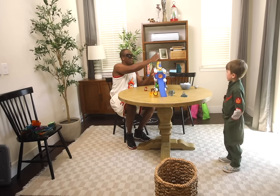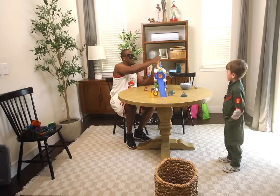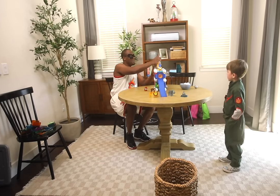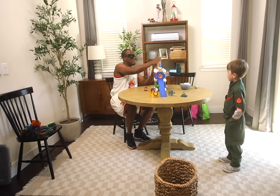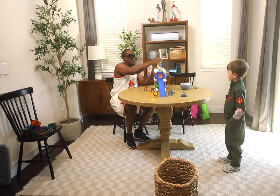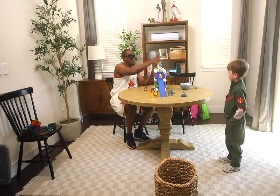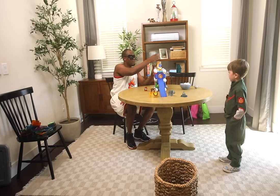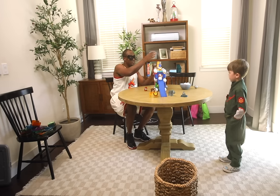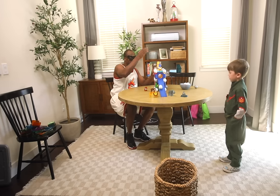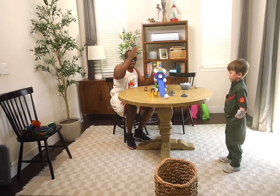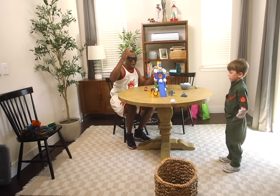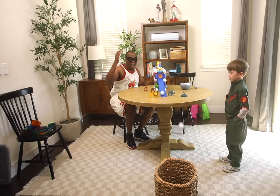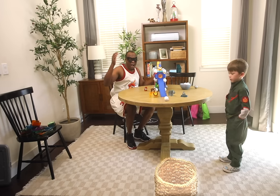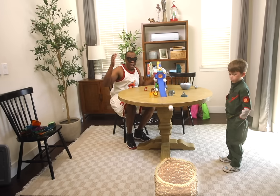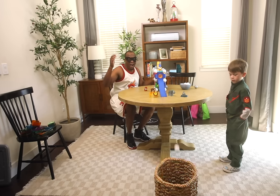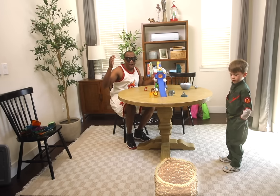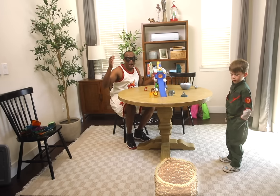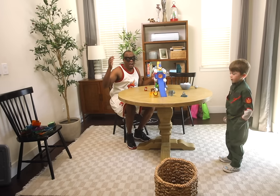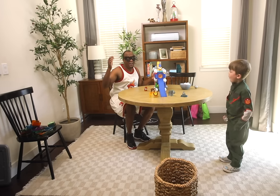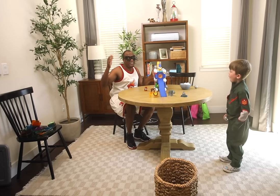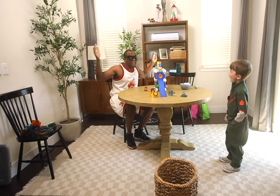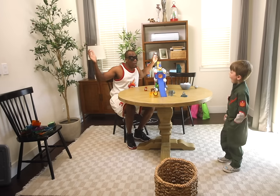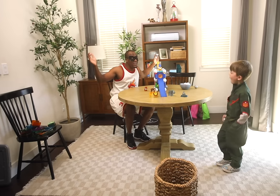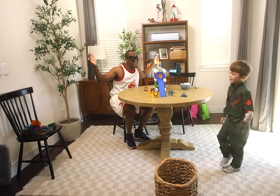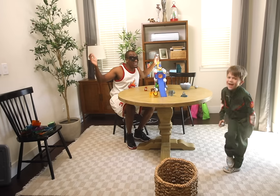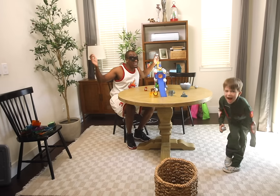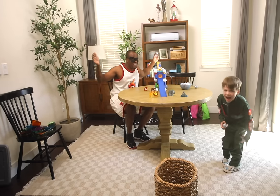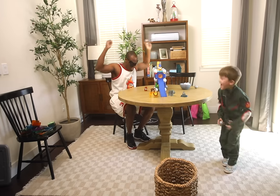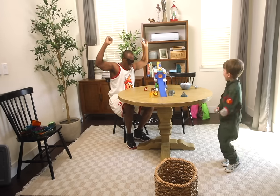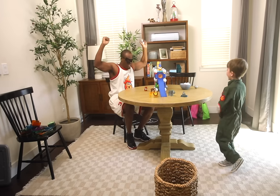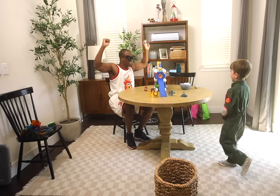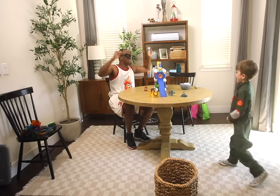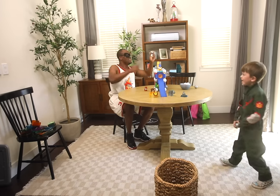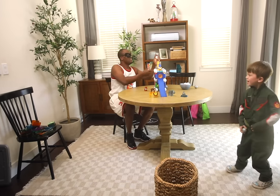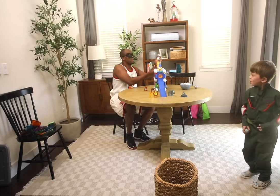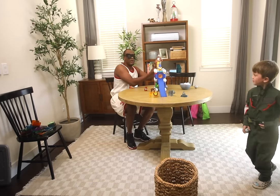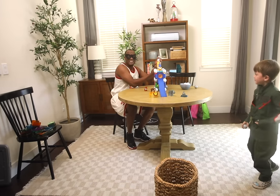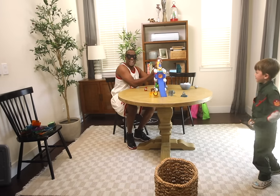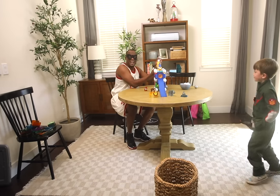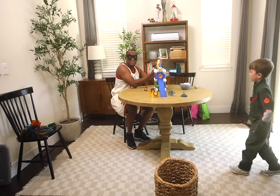Yes. Two at a time.